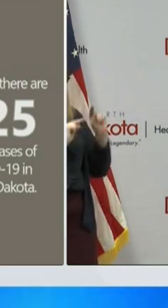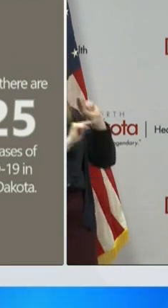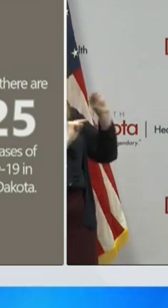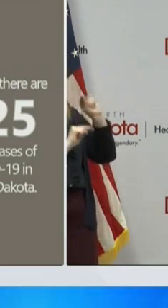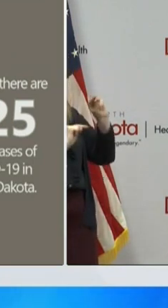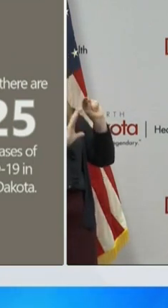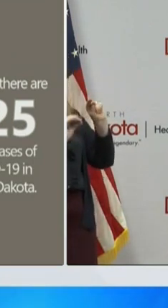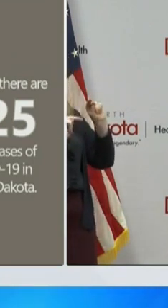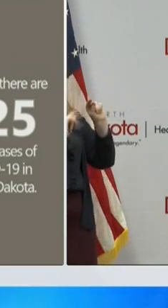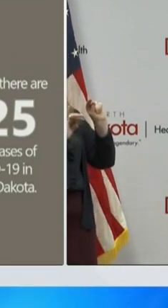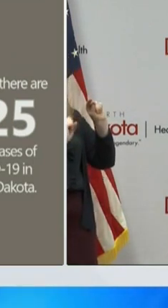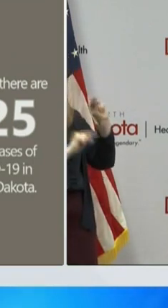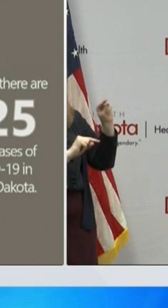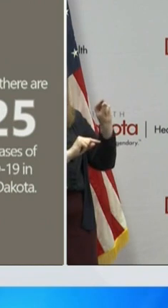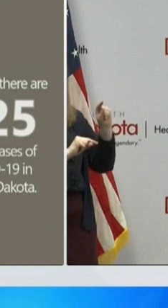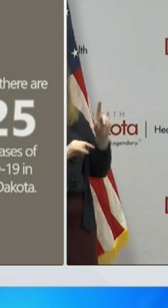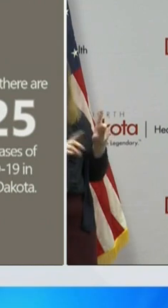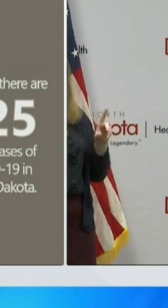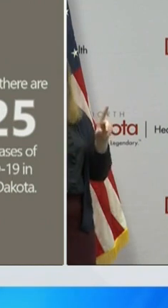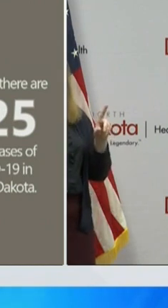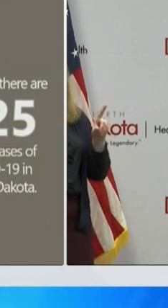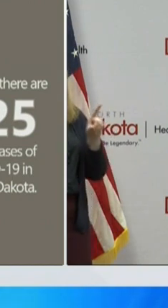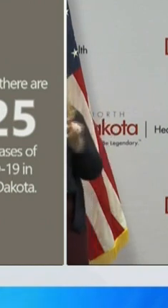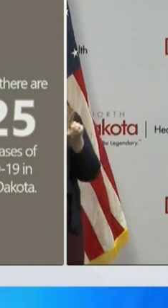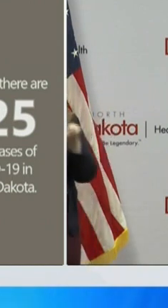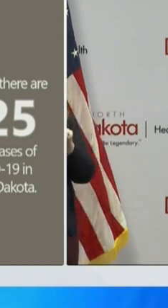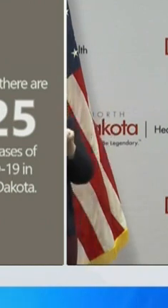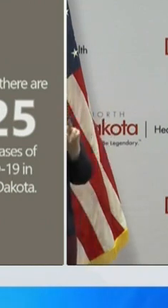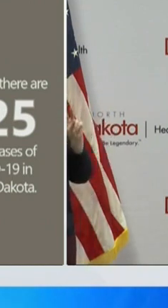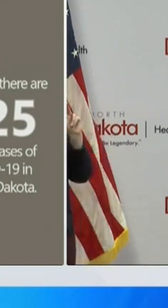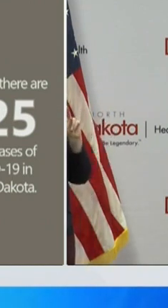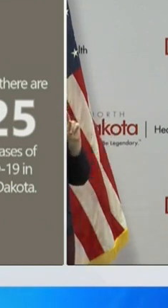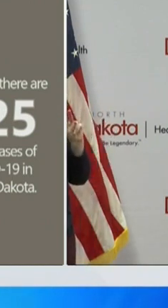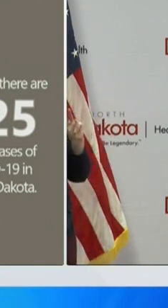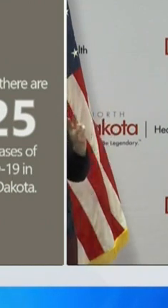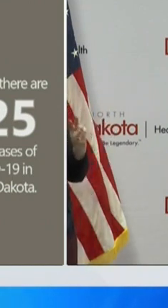COUNTY AND GRAND FORKS, WE HAVE 46% OF THE ACTIVE CASES IN THE